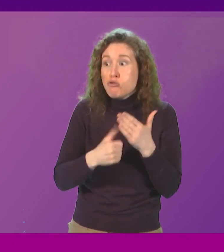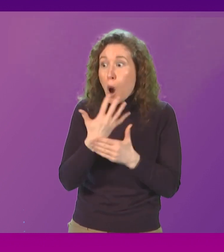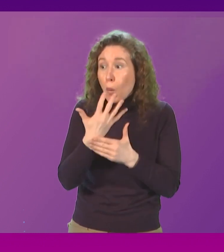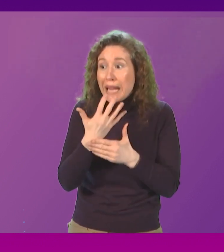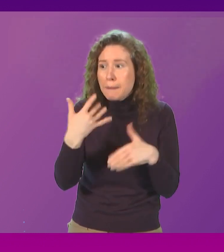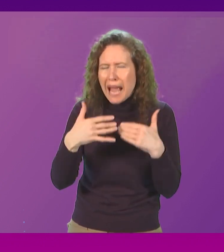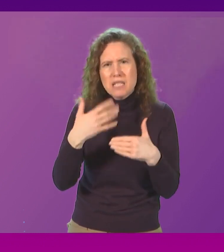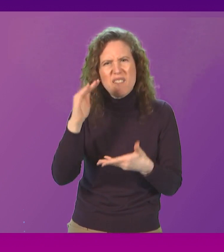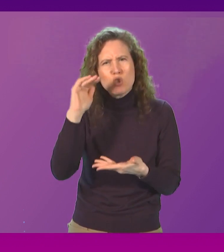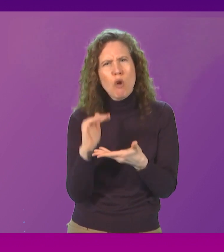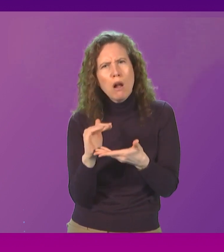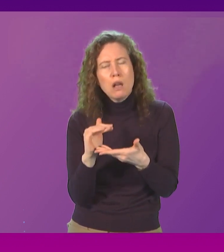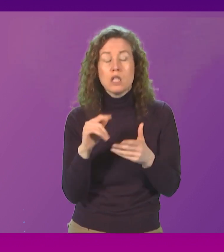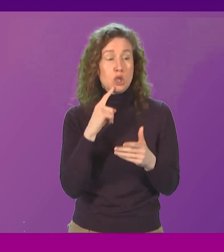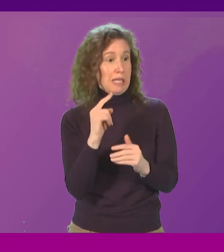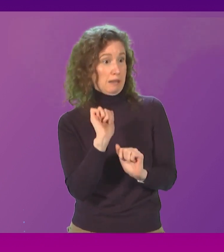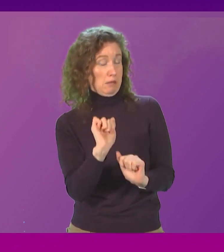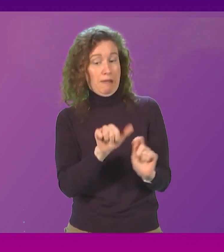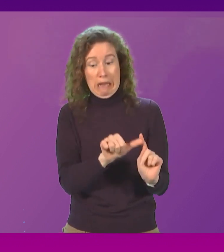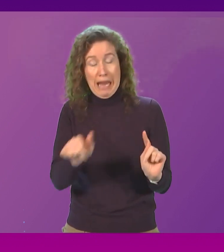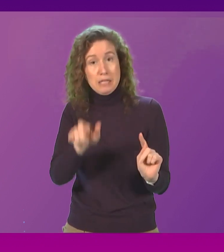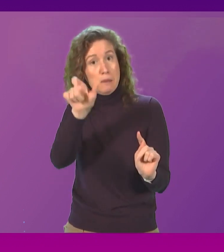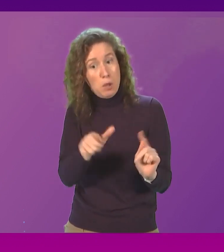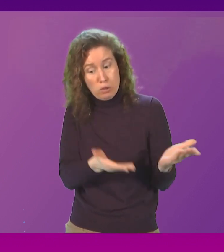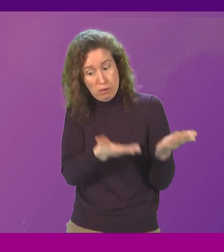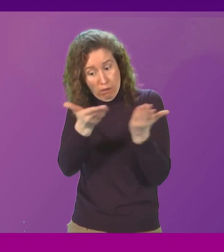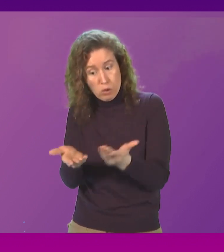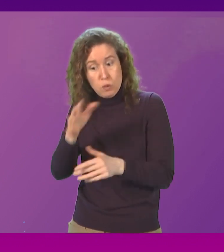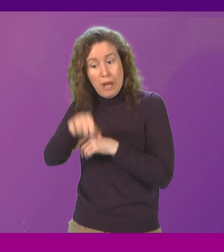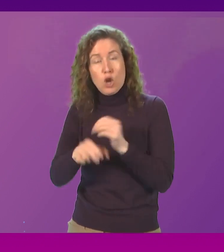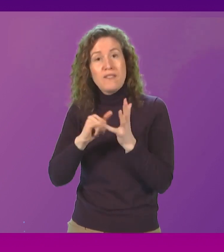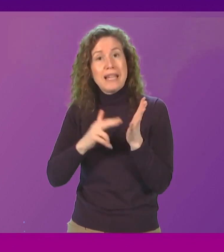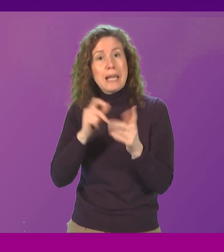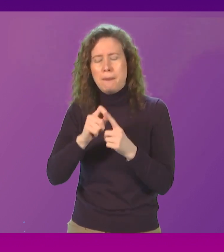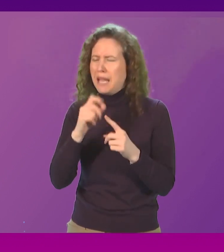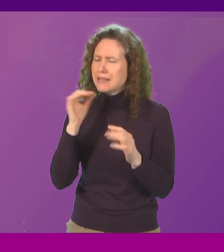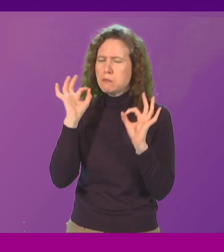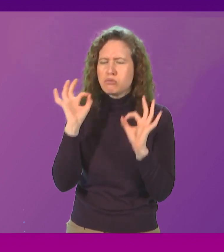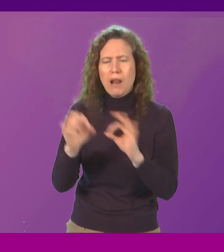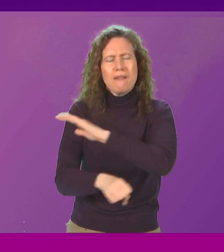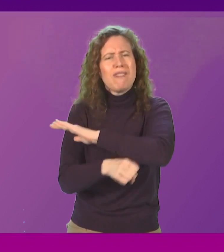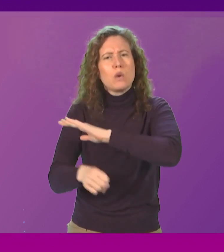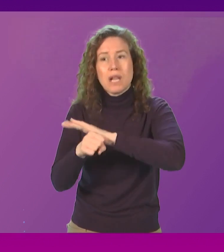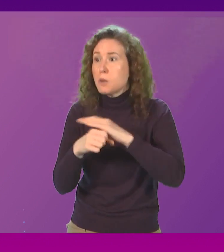She has claimed that she has left her successor a “brilliant foundation”. First Minister, the foundation is all that is left—